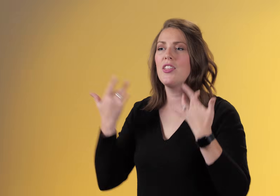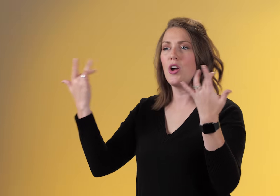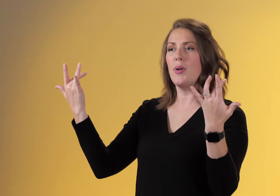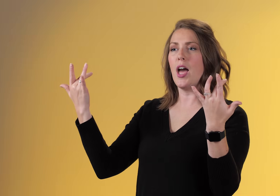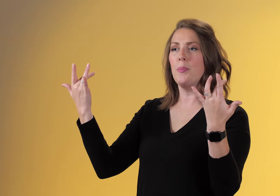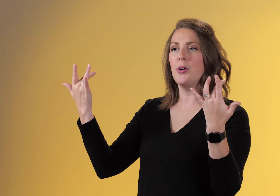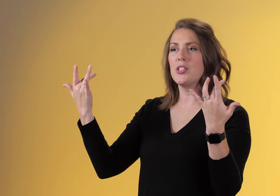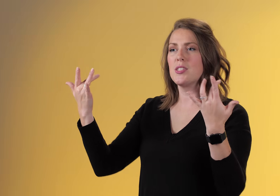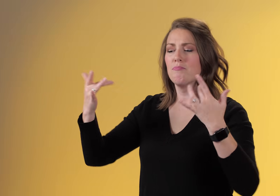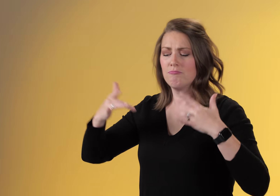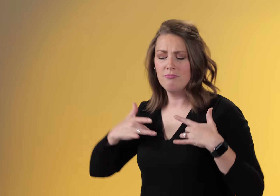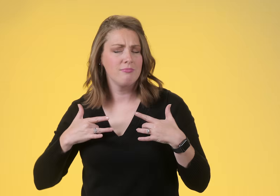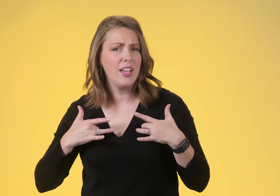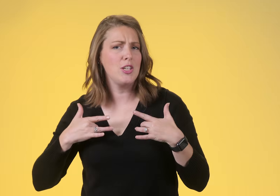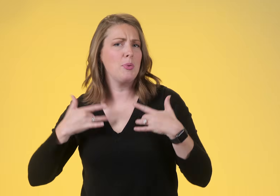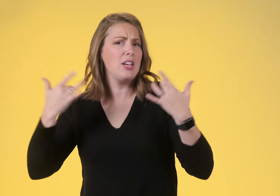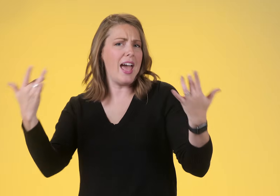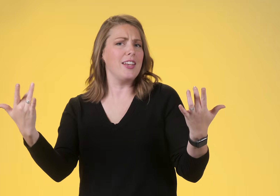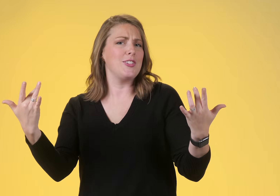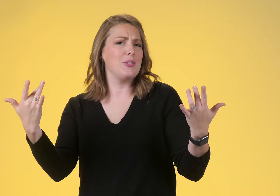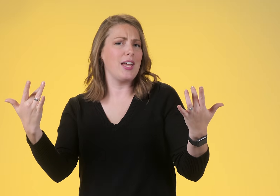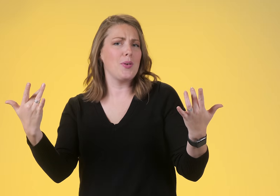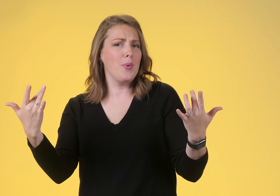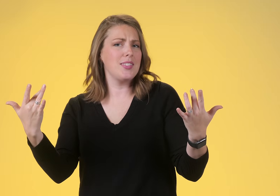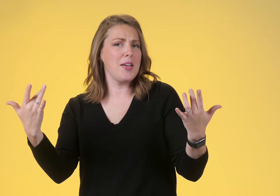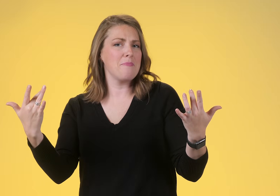they're going upwards and you put an attitude like WHAT'S UP?